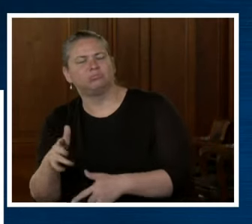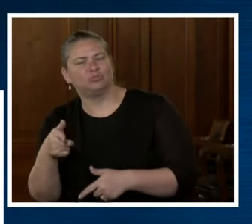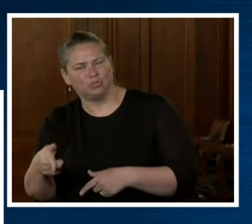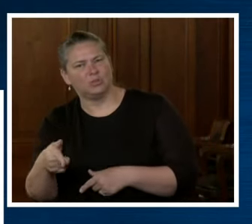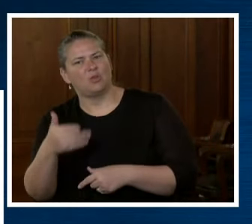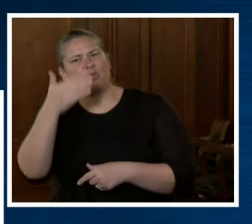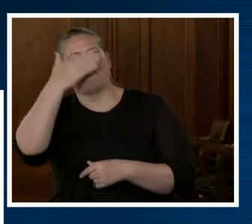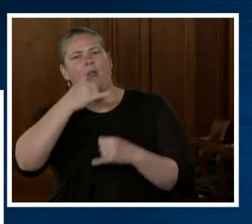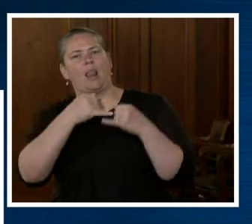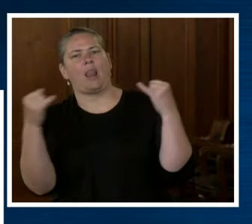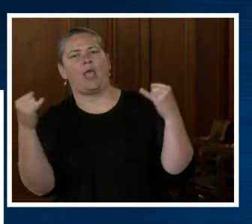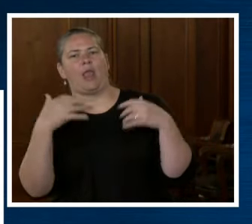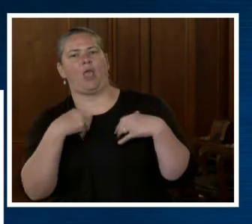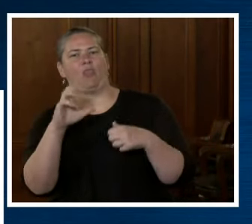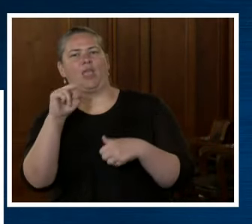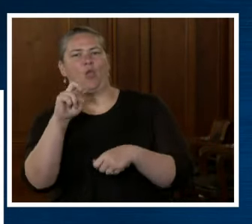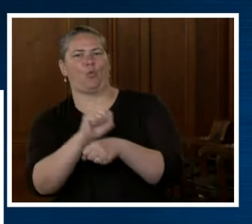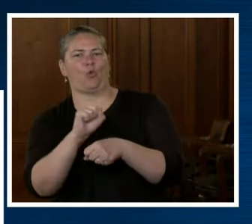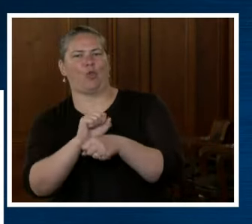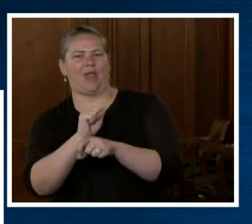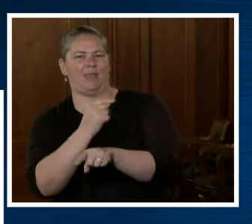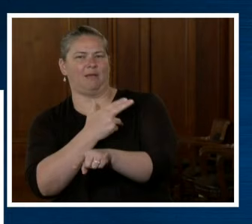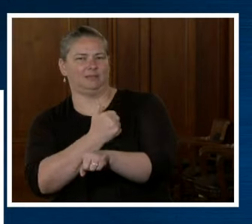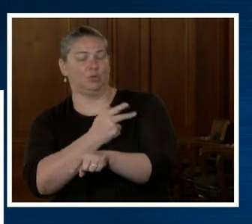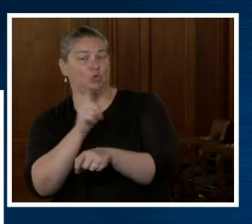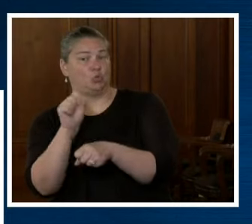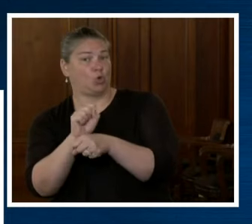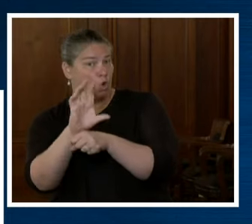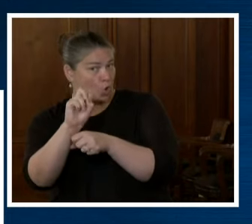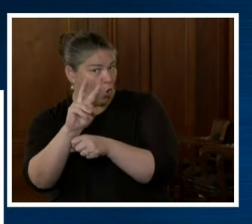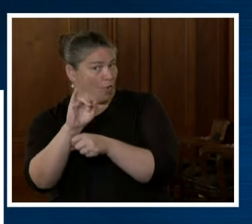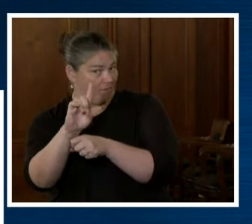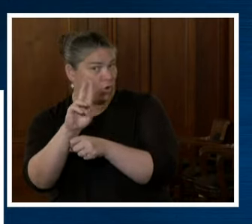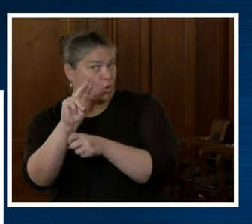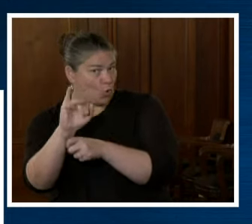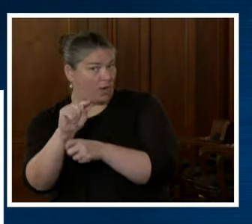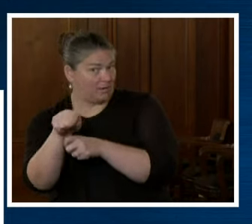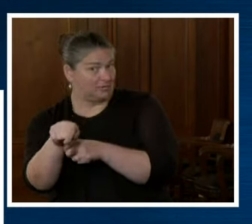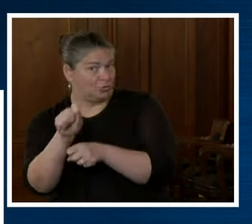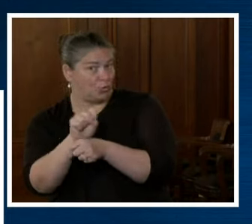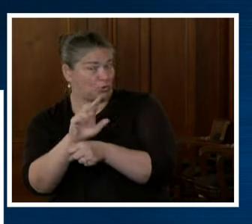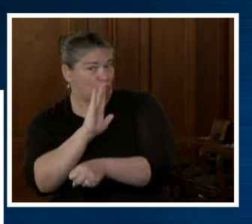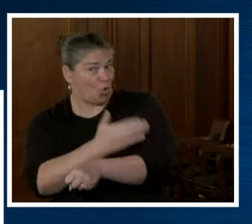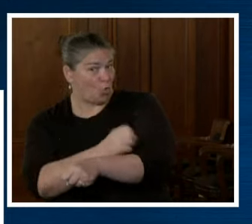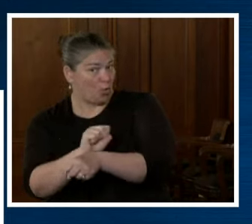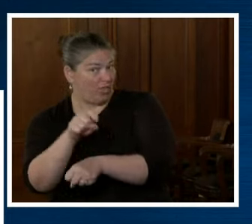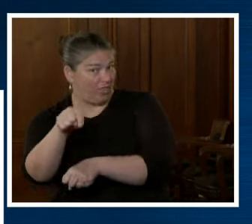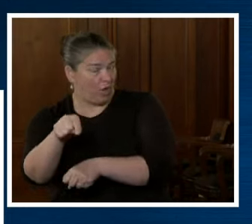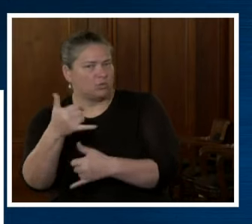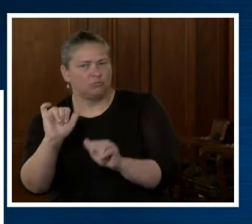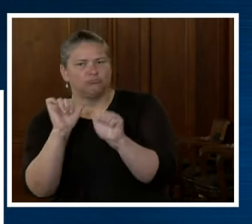CASES, MAJORITY -- NOT THE MAJORITY BUT THE LARGEST NUMBER IN JEFFERSON COUNTY WITH 55.